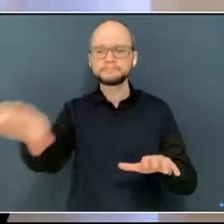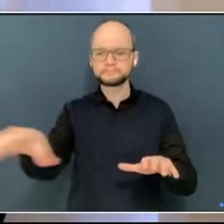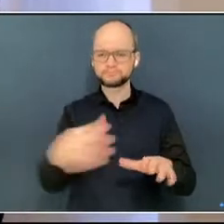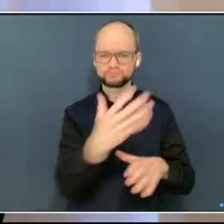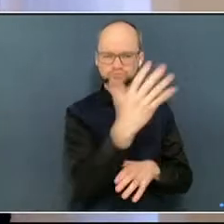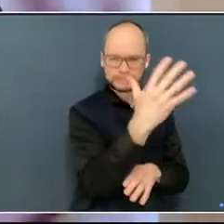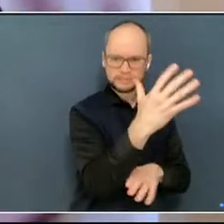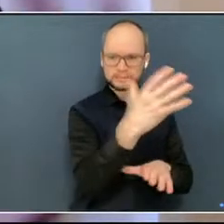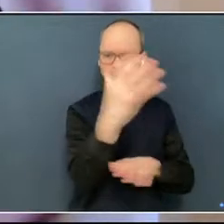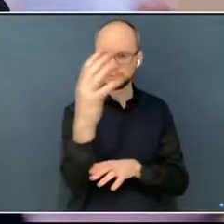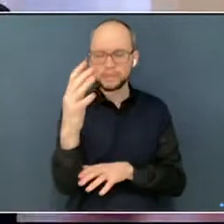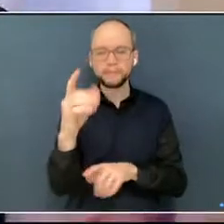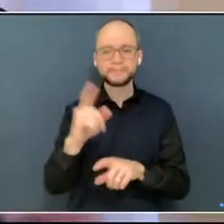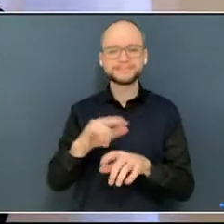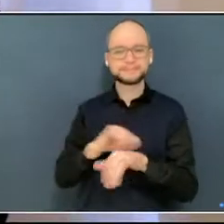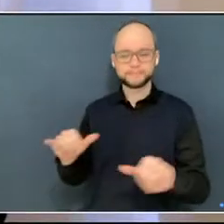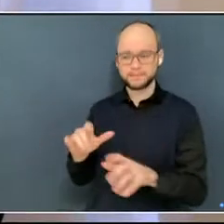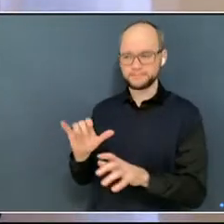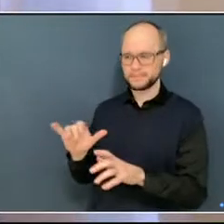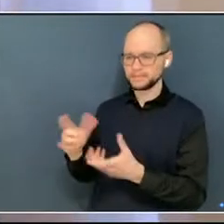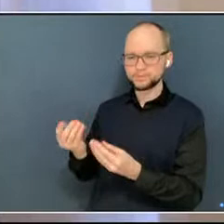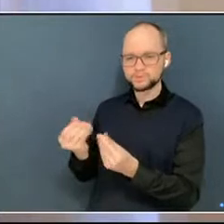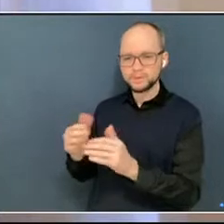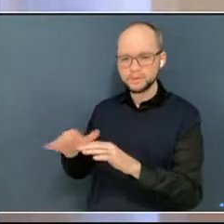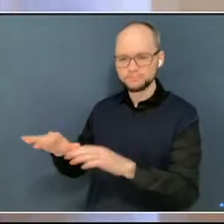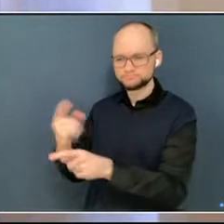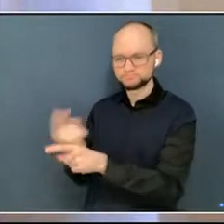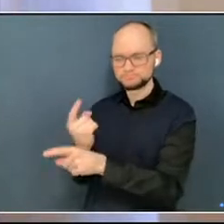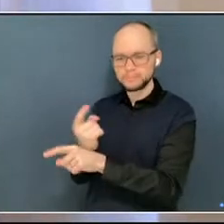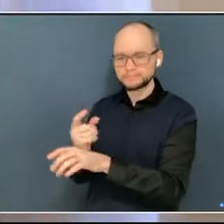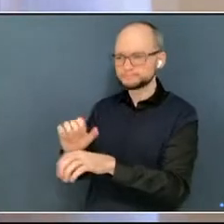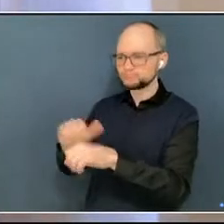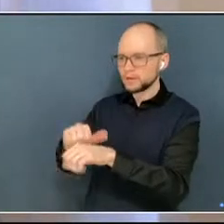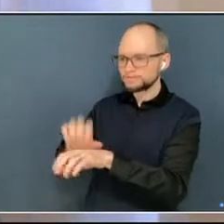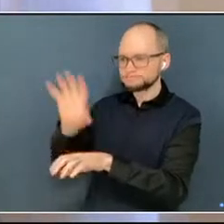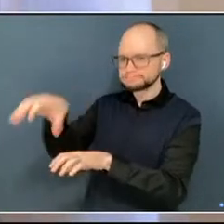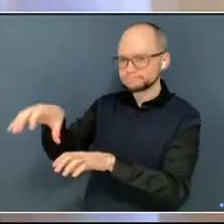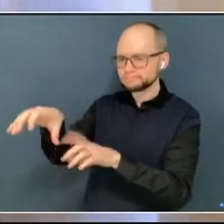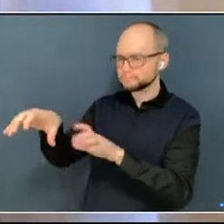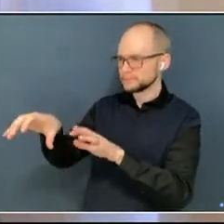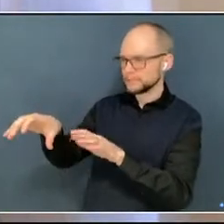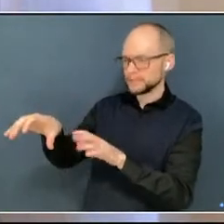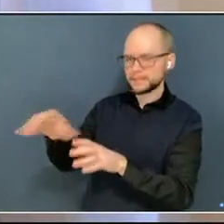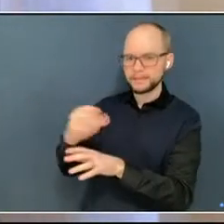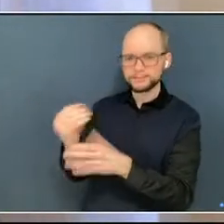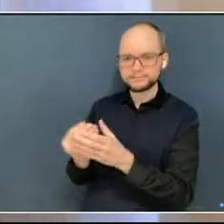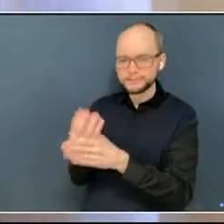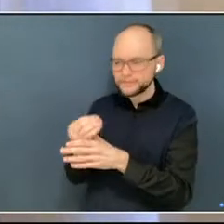and the shrubs and sort of that overgrowth where the light would filter in and sort of add in